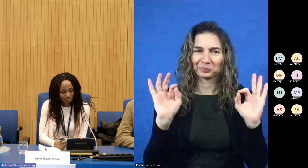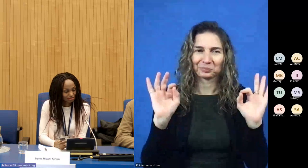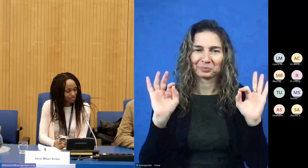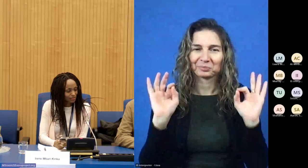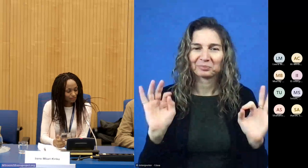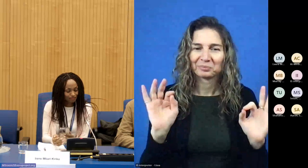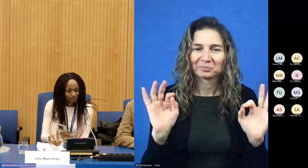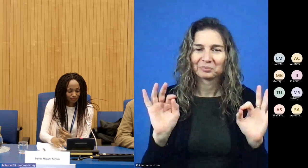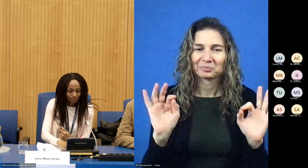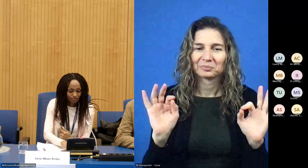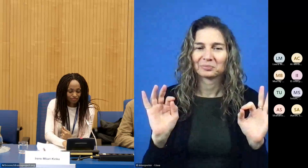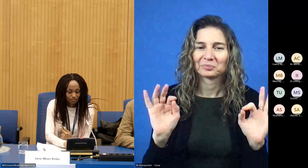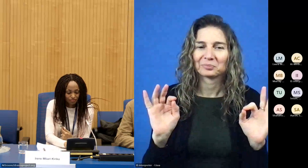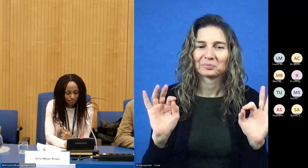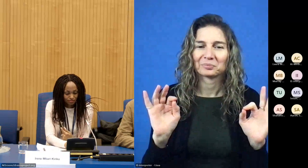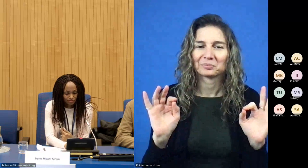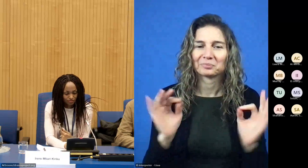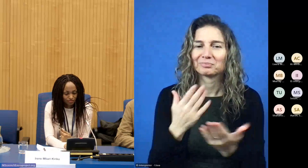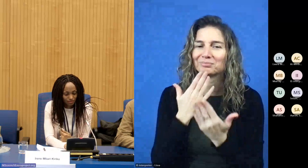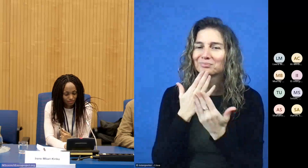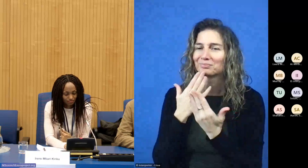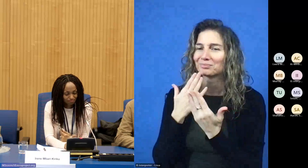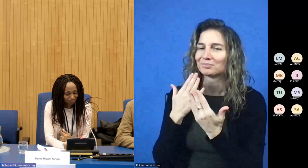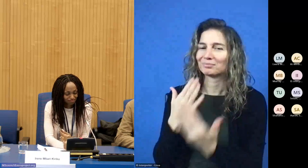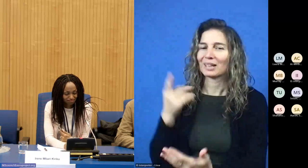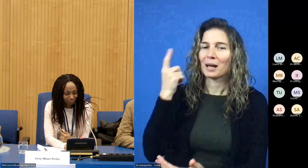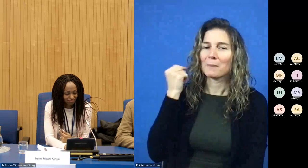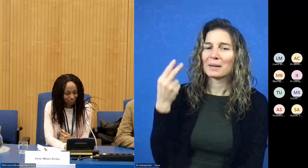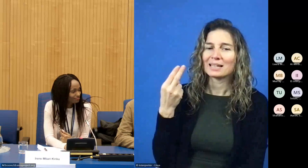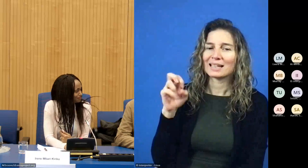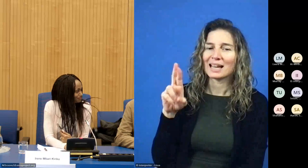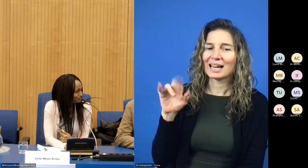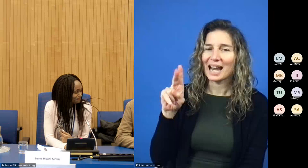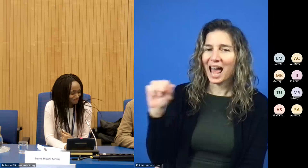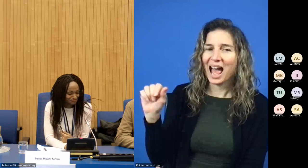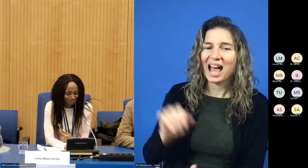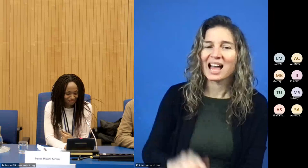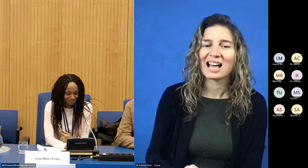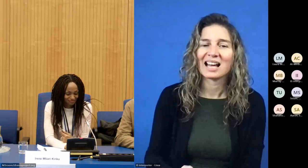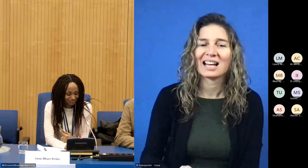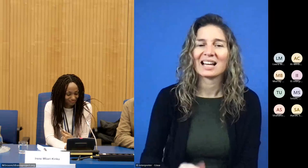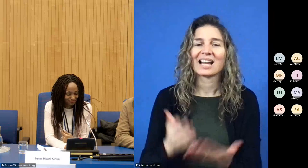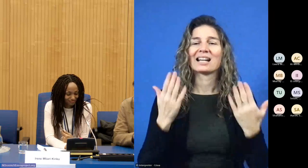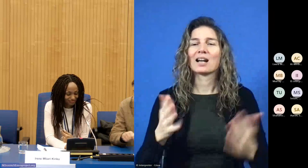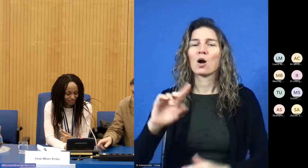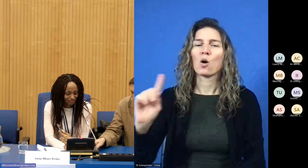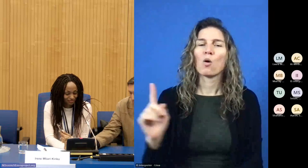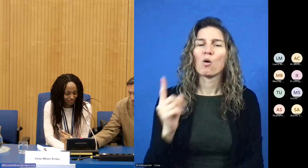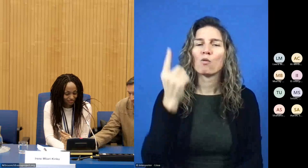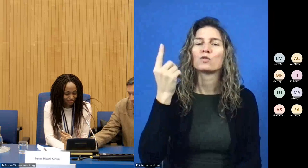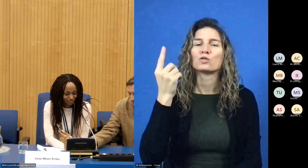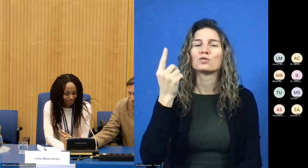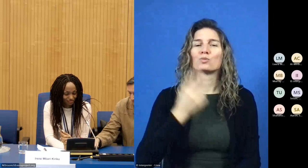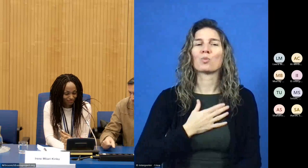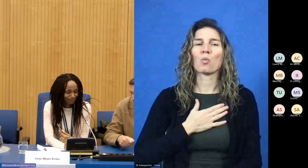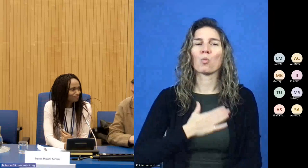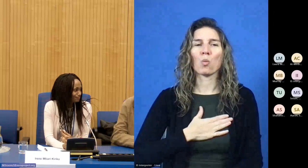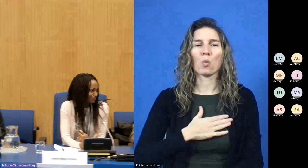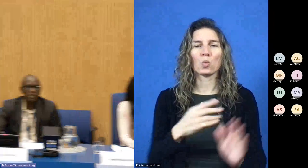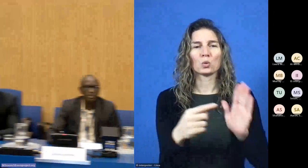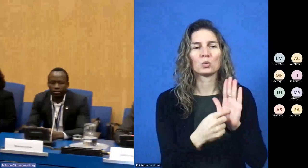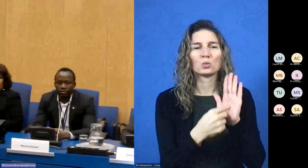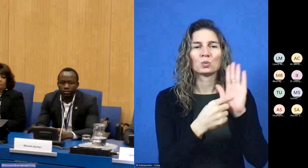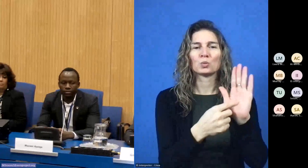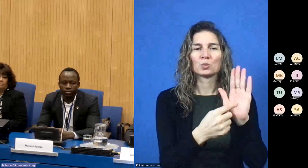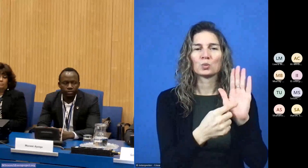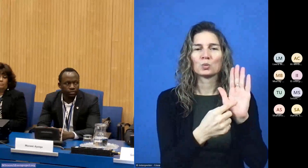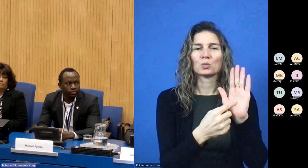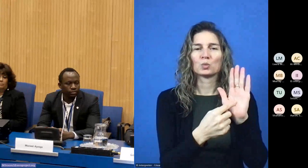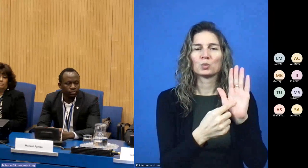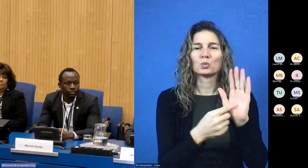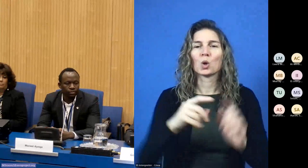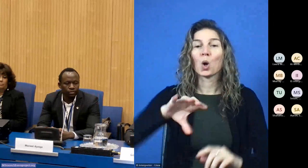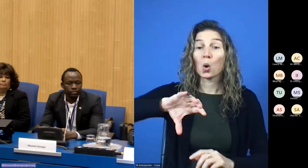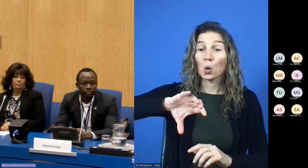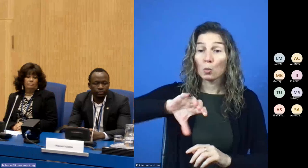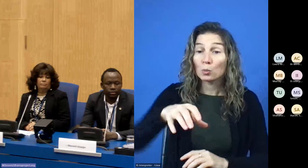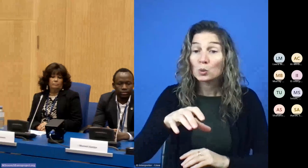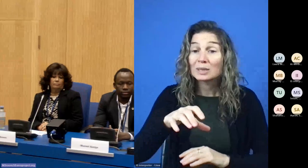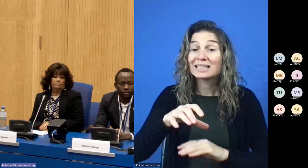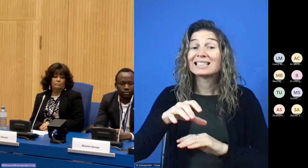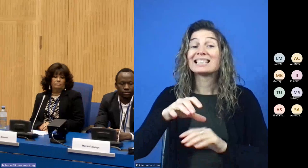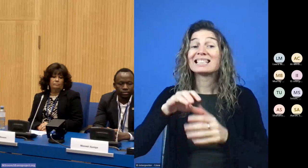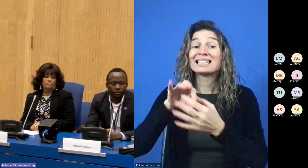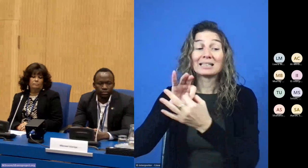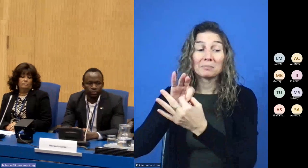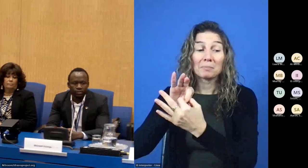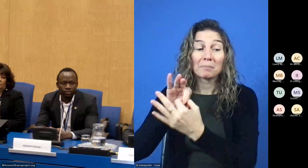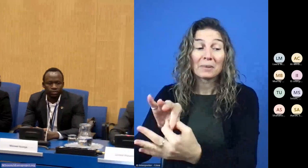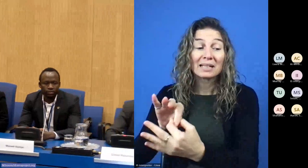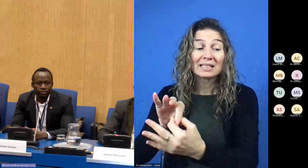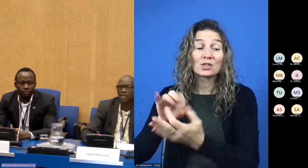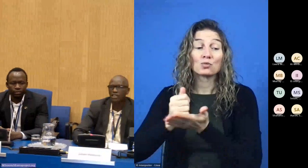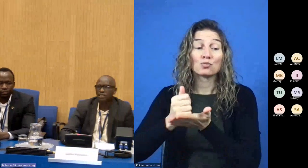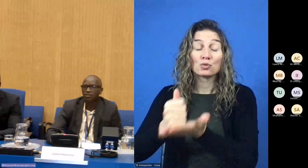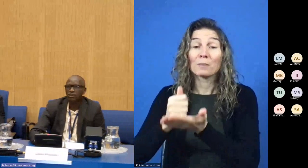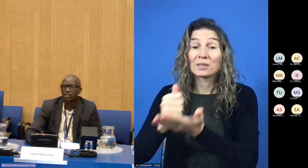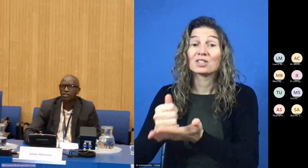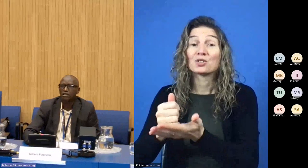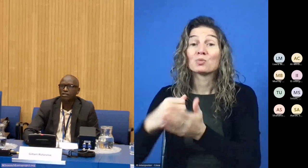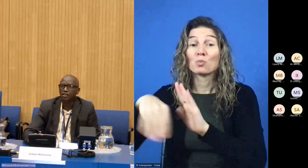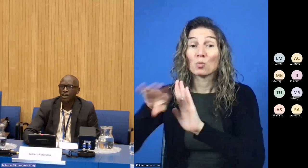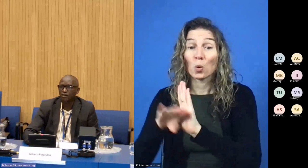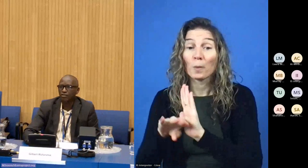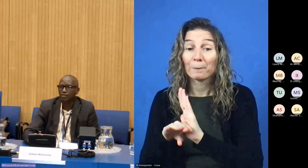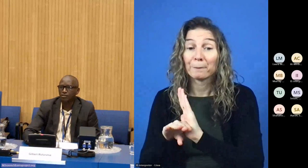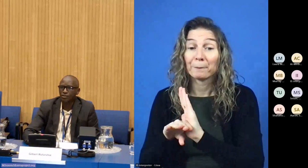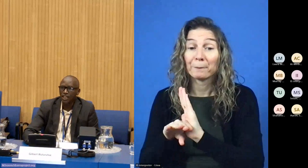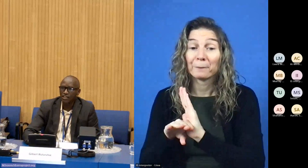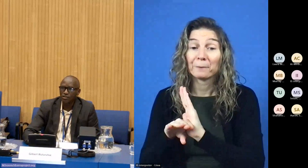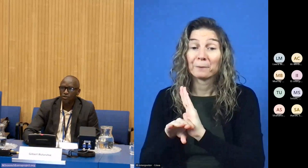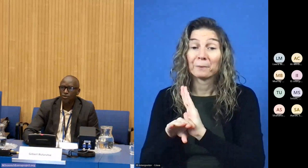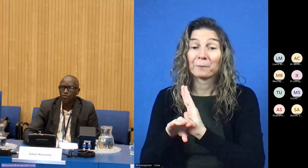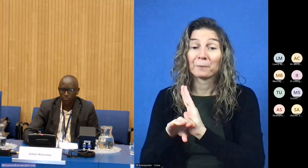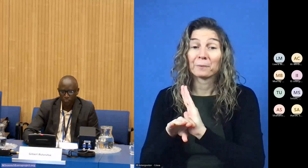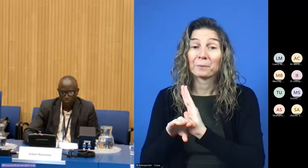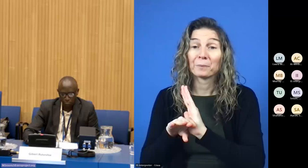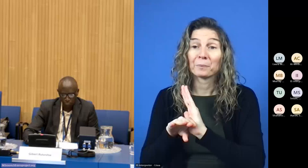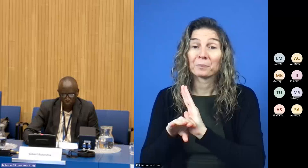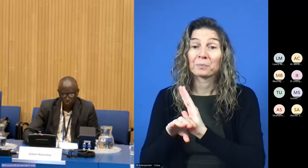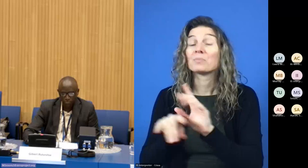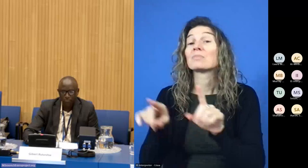present you our community based rehabilitation program, TUNAFASI. Projects in DRC Congo,